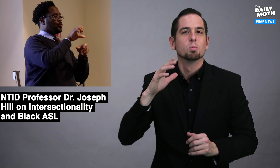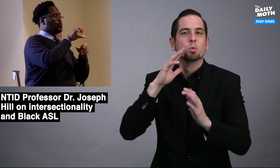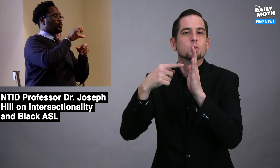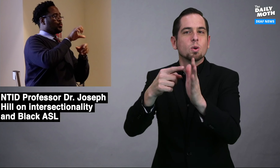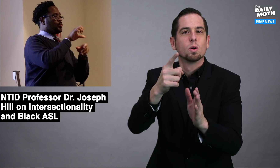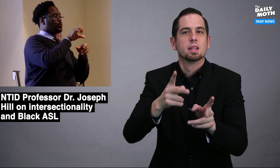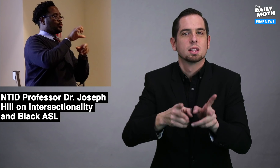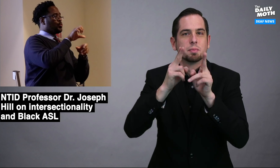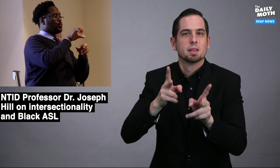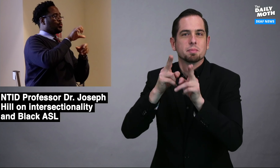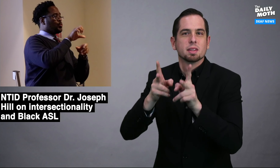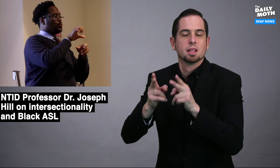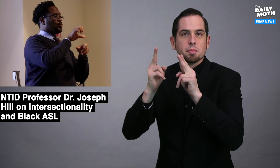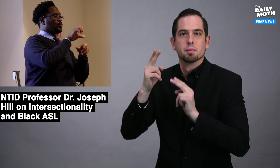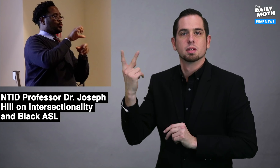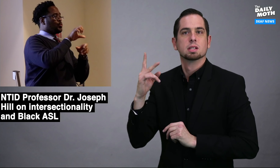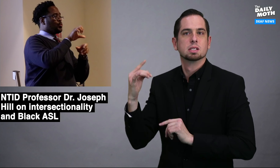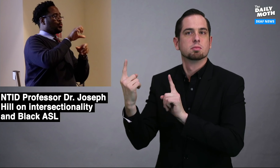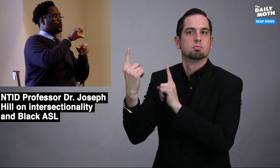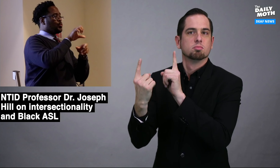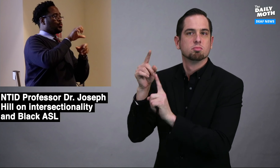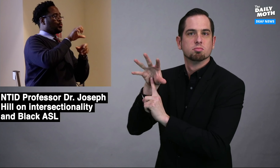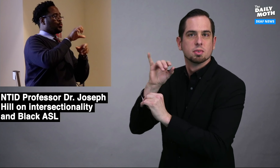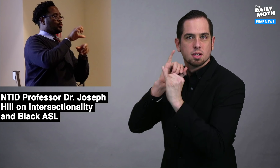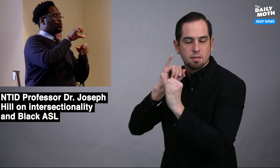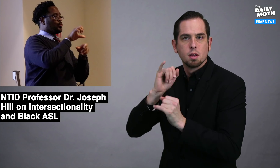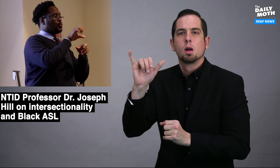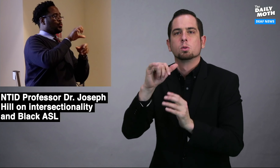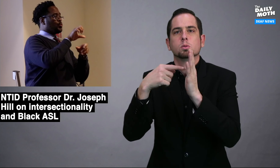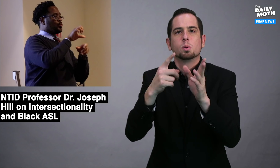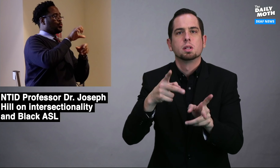I will show you clips of an onsite interview and show you